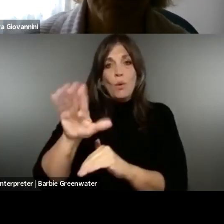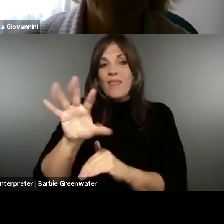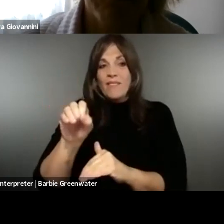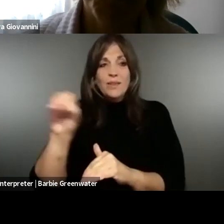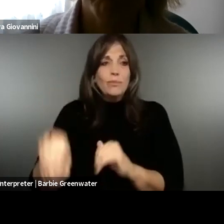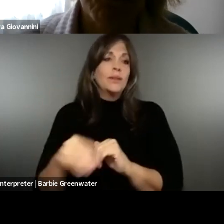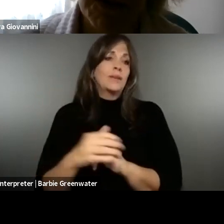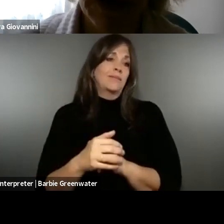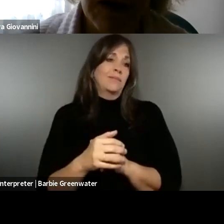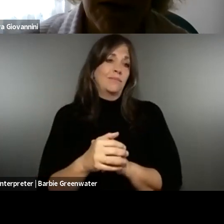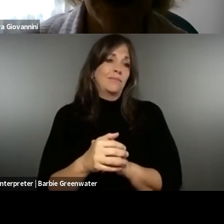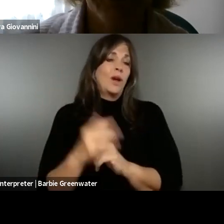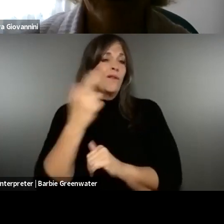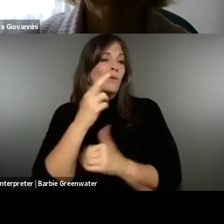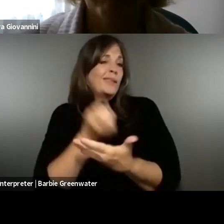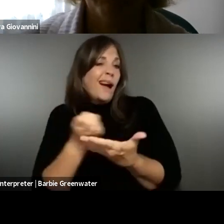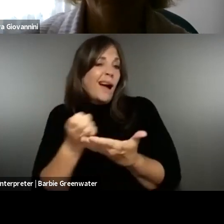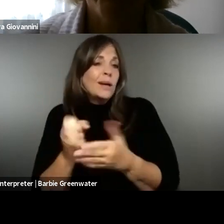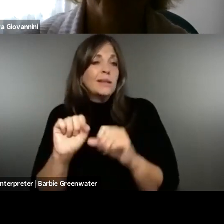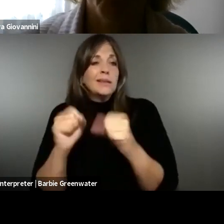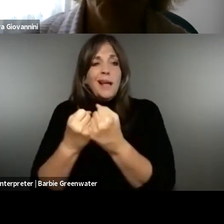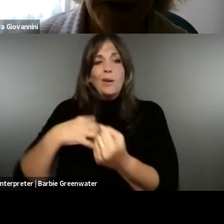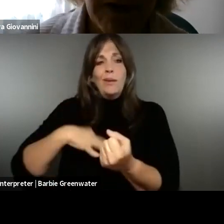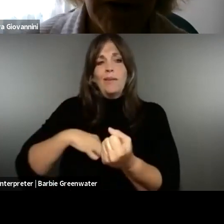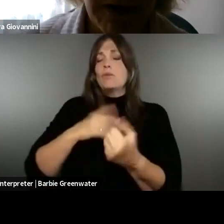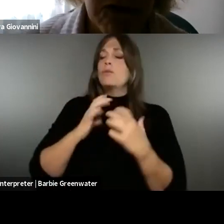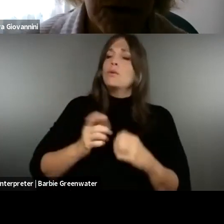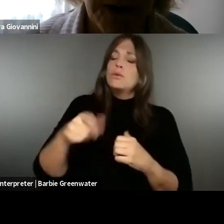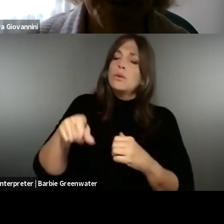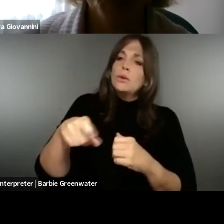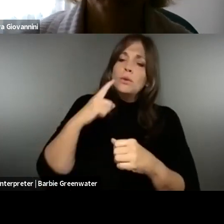spending. >> For reasons of economic and